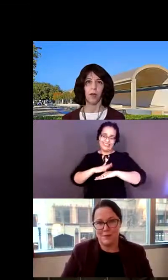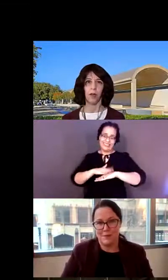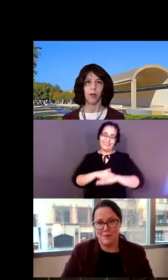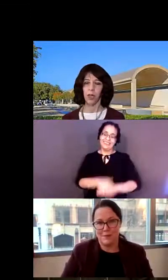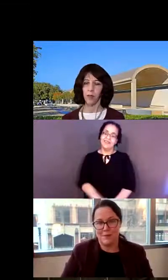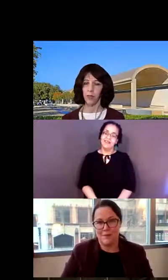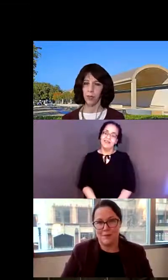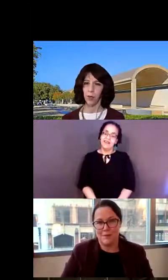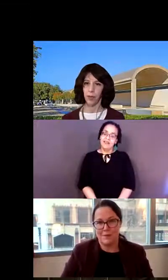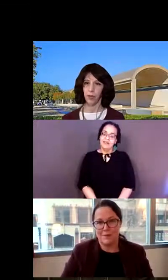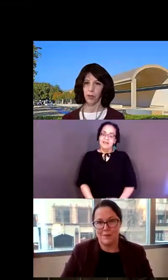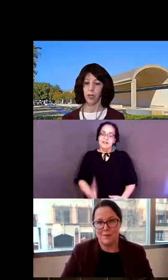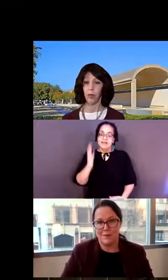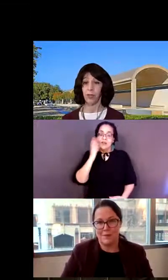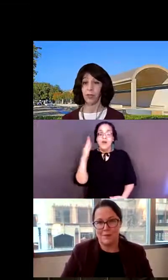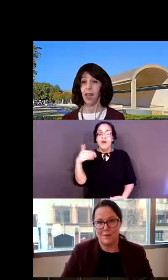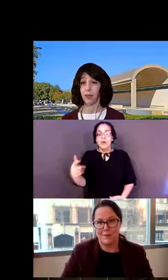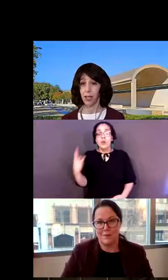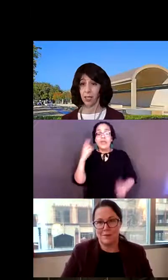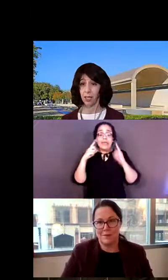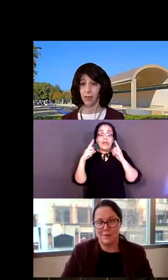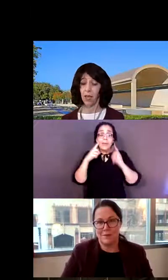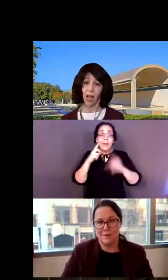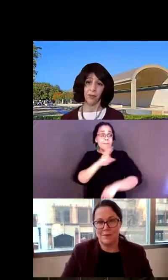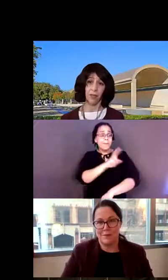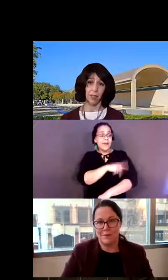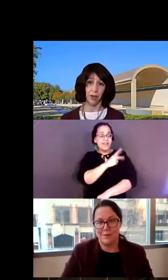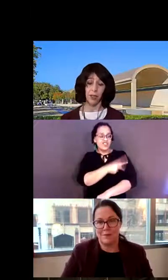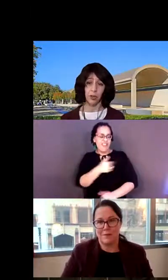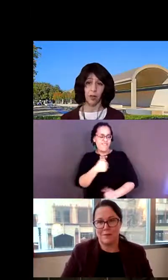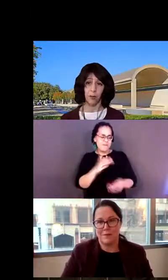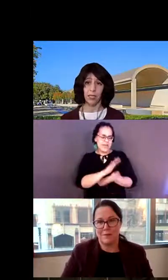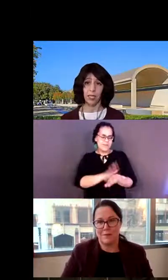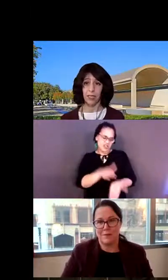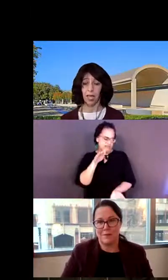a lot of times we hear about patients going in with a stack of documents. I